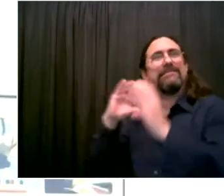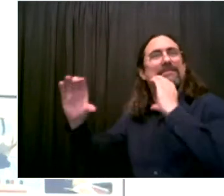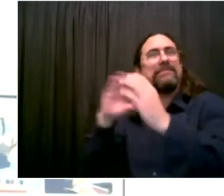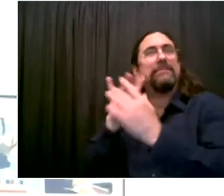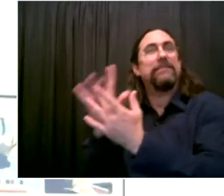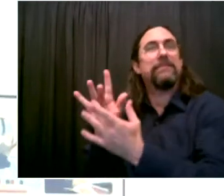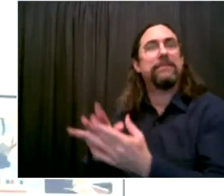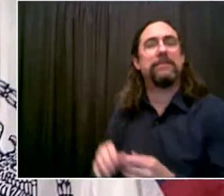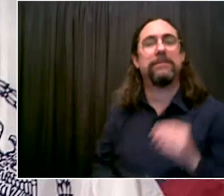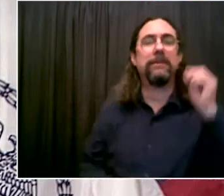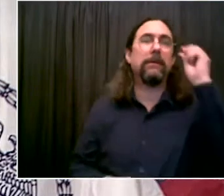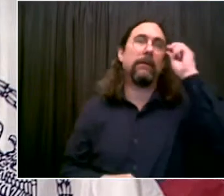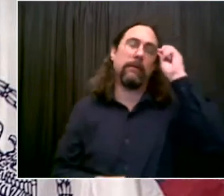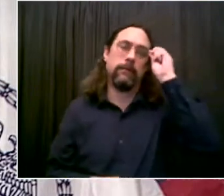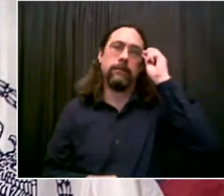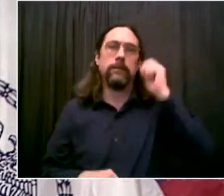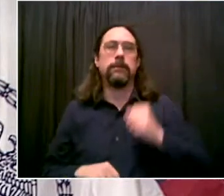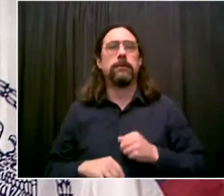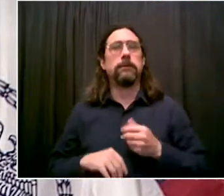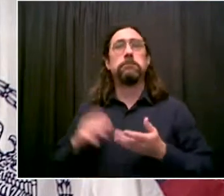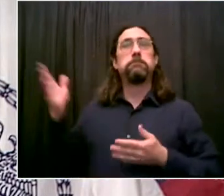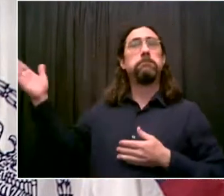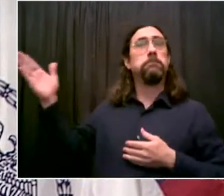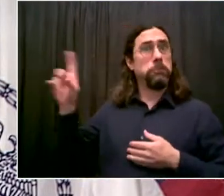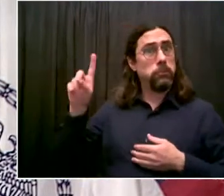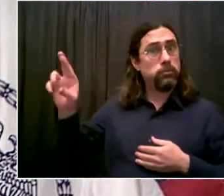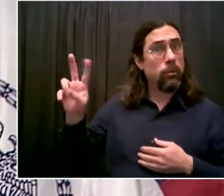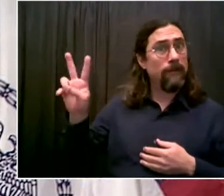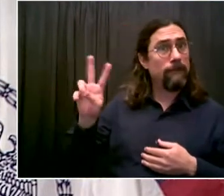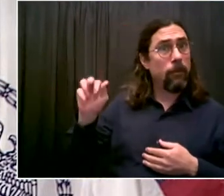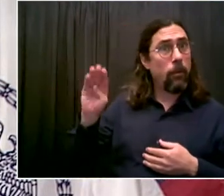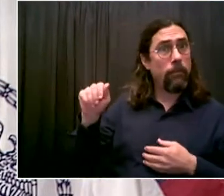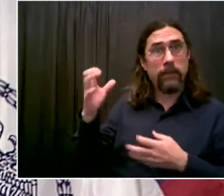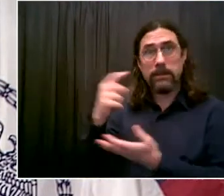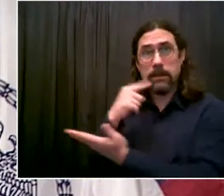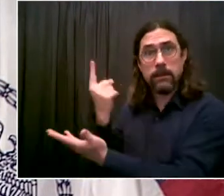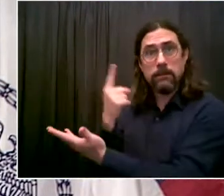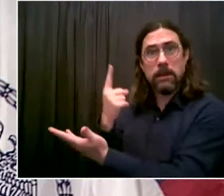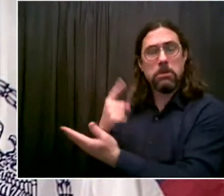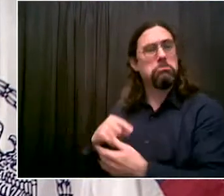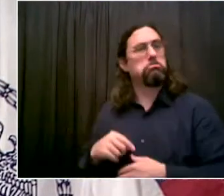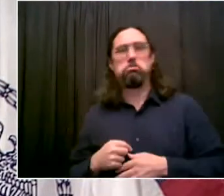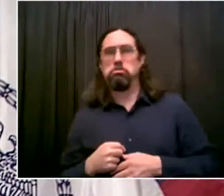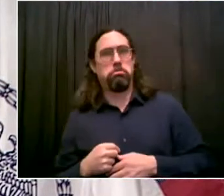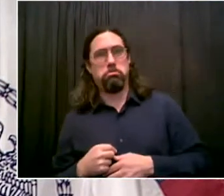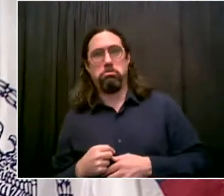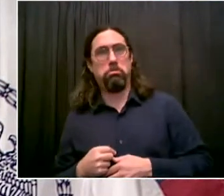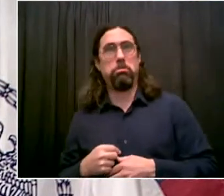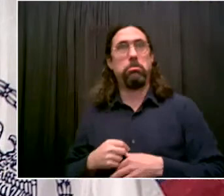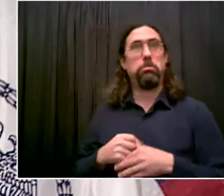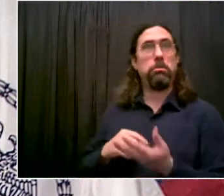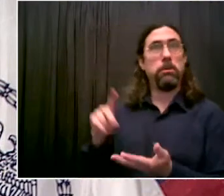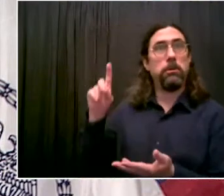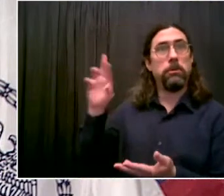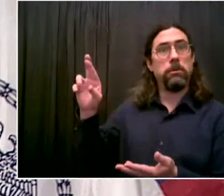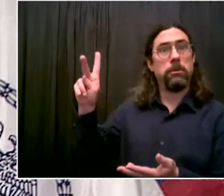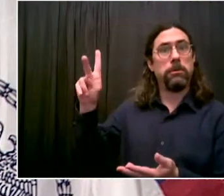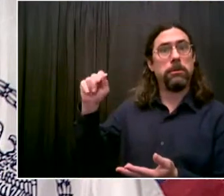CLIP THUS FAR WE WILL KEEP PUSHING FORWARD AND MAKING IT AS EASY AS POSSIBLE FOR CHILDREN TO GET VACCINATED. THANK YOU, DR. VARMA DO YOU WANT TO ADD